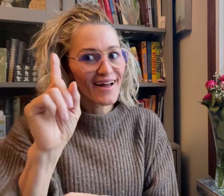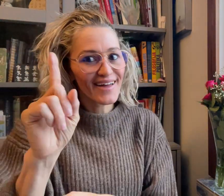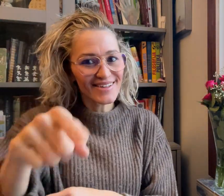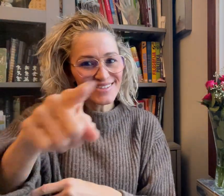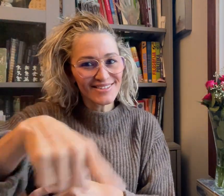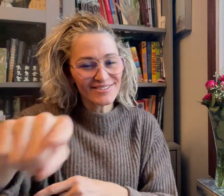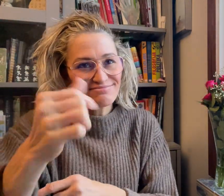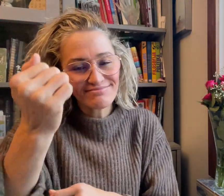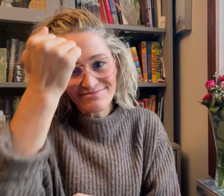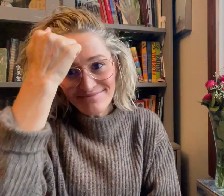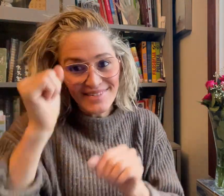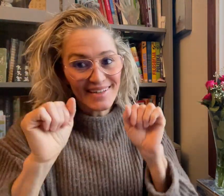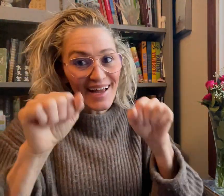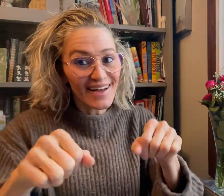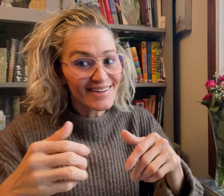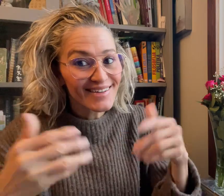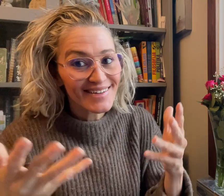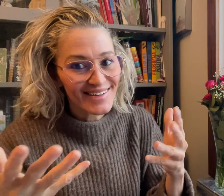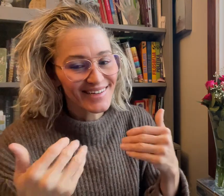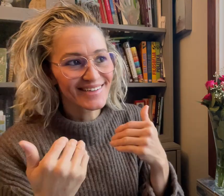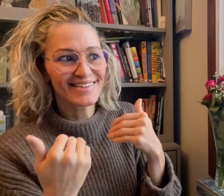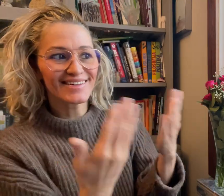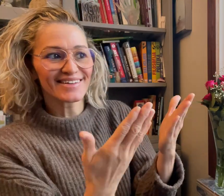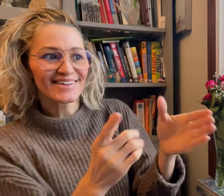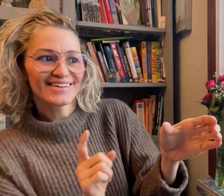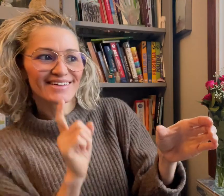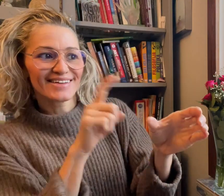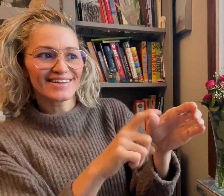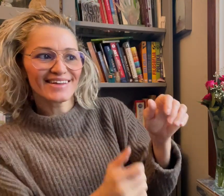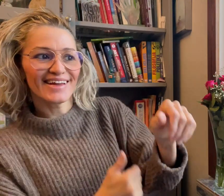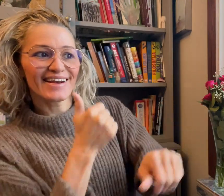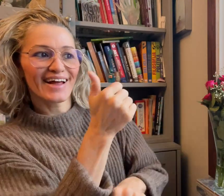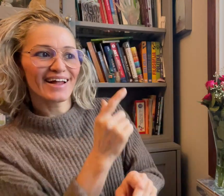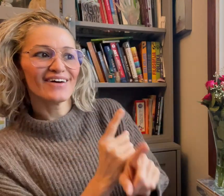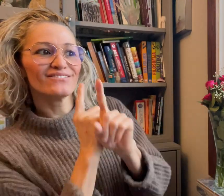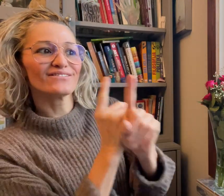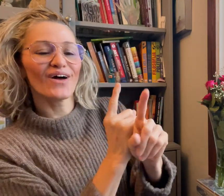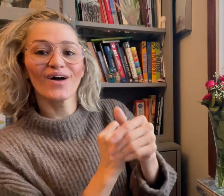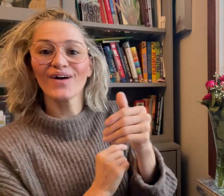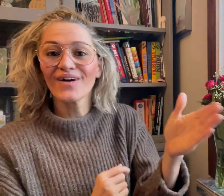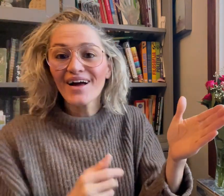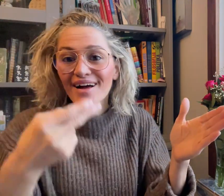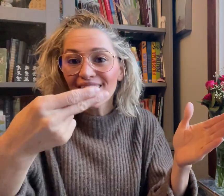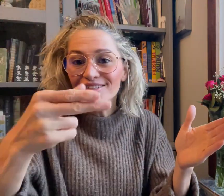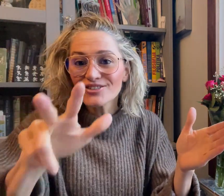Don’t forget to subscribe, like, and follow